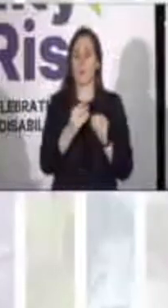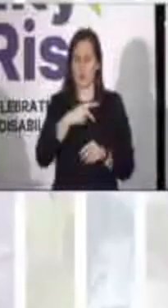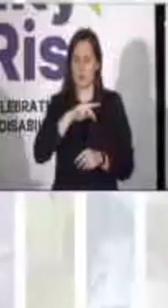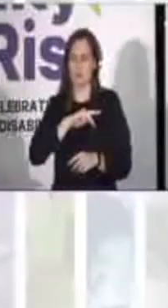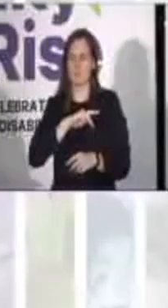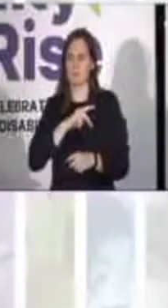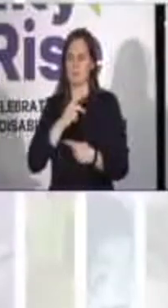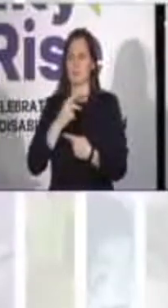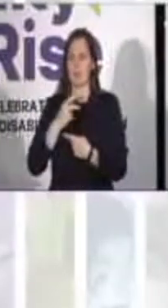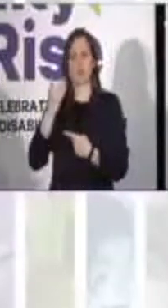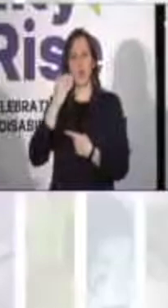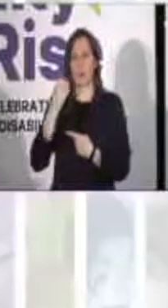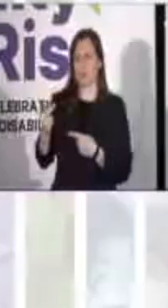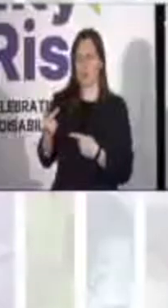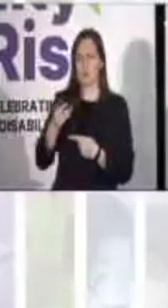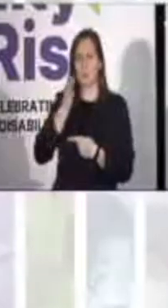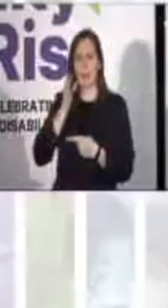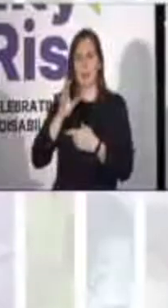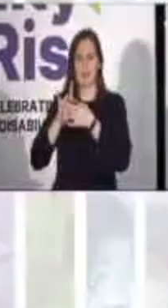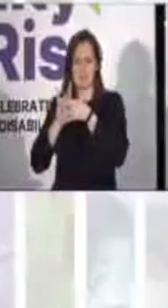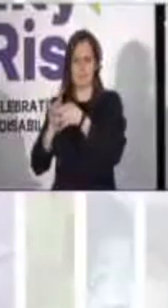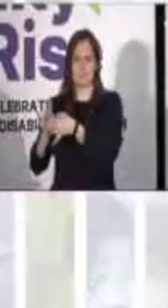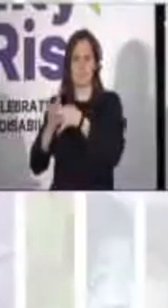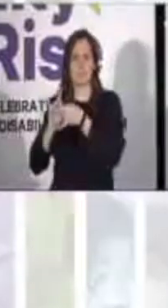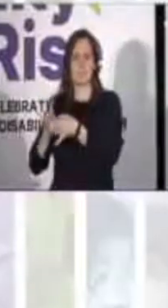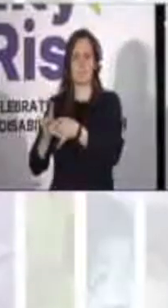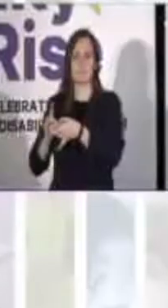AND ULTIMATELY BE ABLE TO FORM A POSITIVE WORKING RELATIONSHIP.